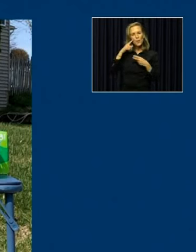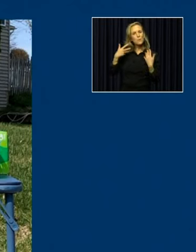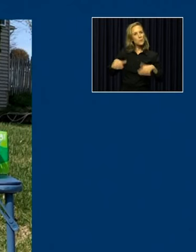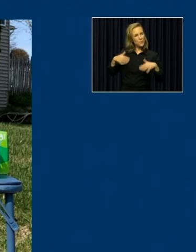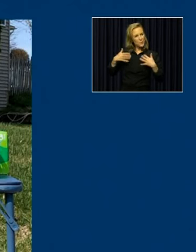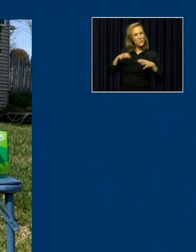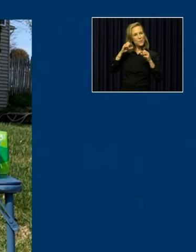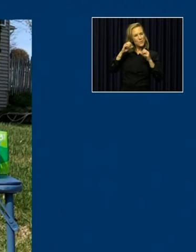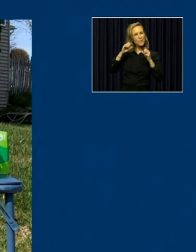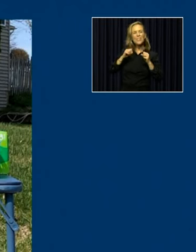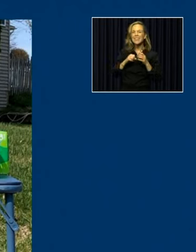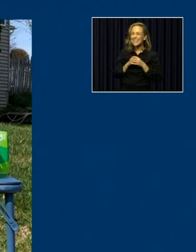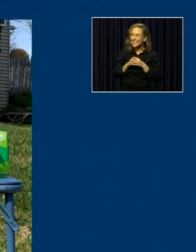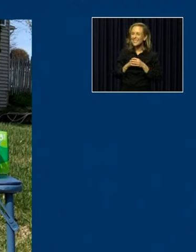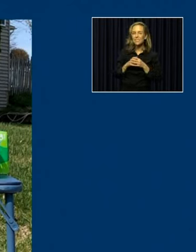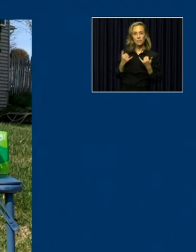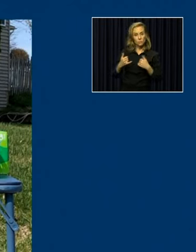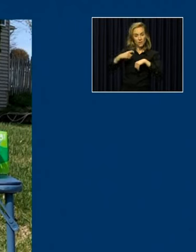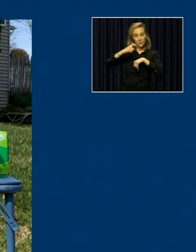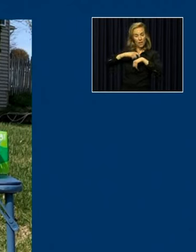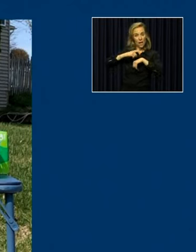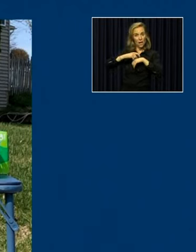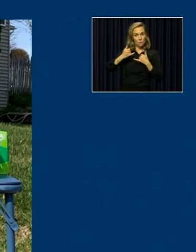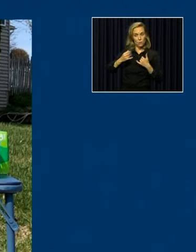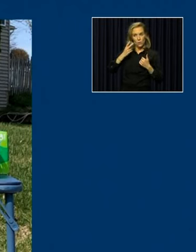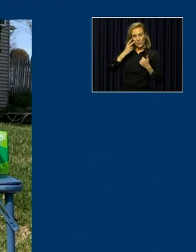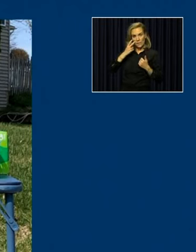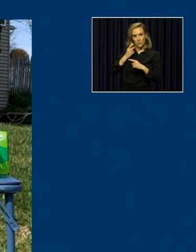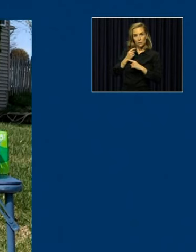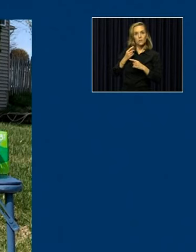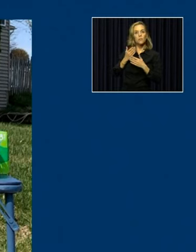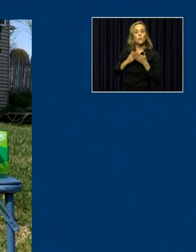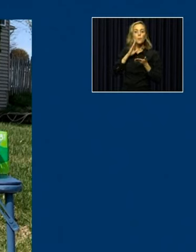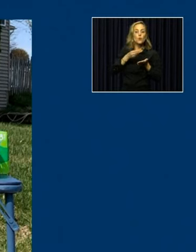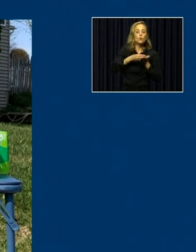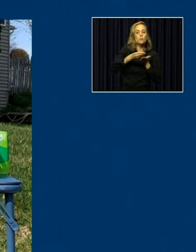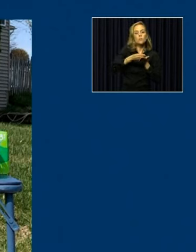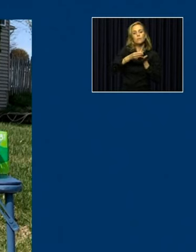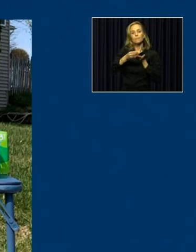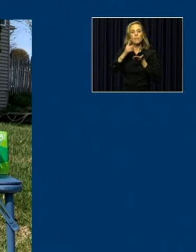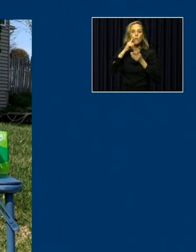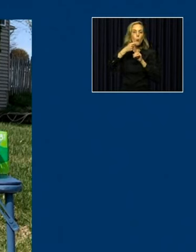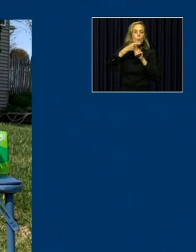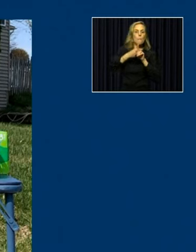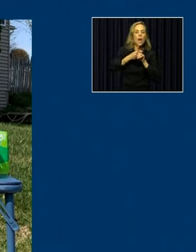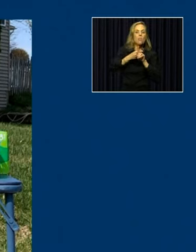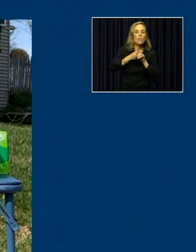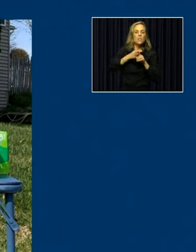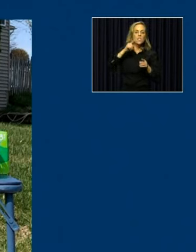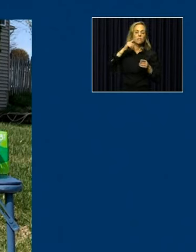RIGHT? WE CAN STILL HAVE THOSE MOMENTS. WE CAN STILL SHARE THAT CONNECTION.